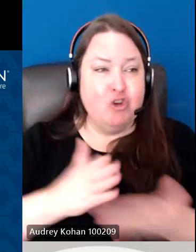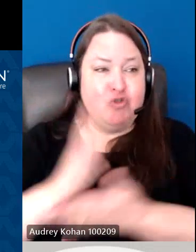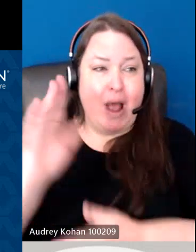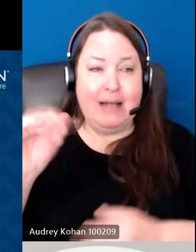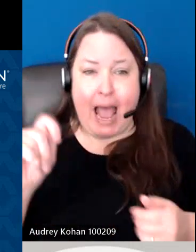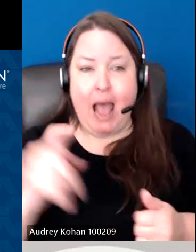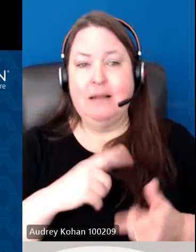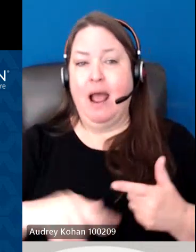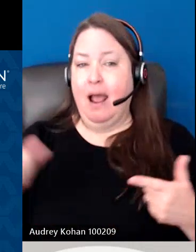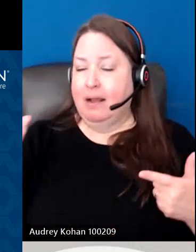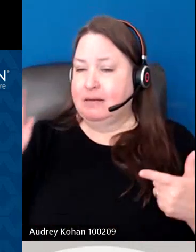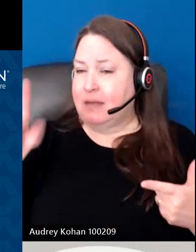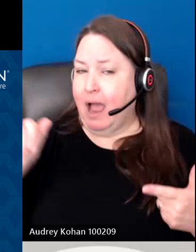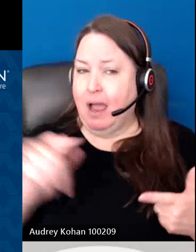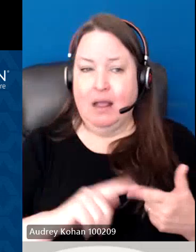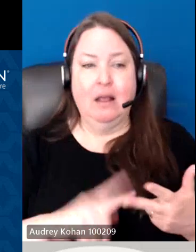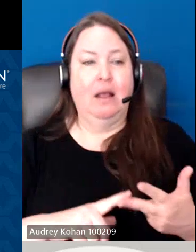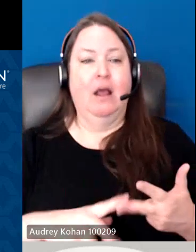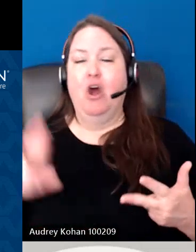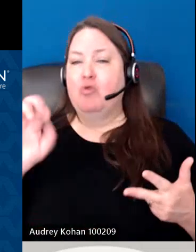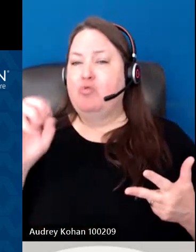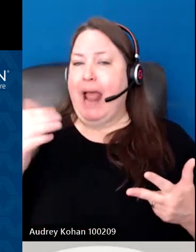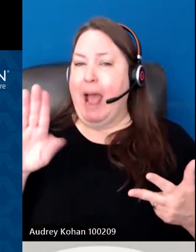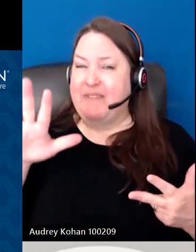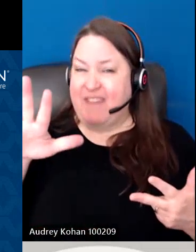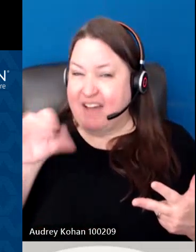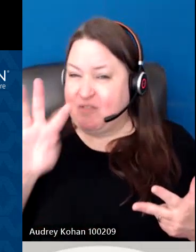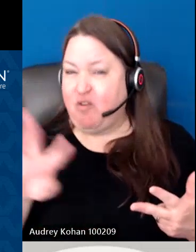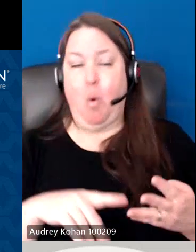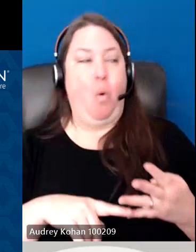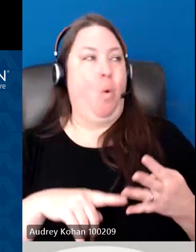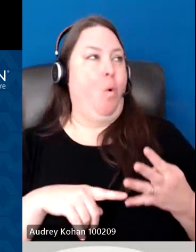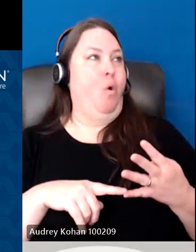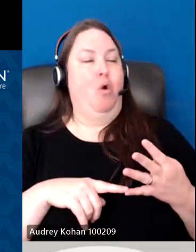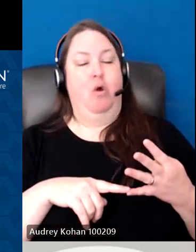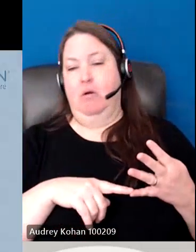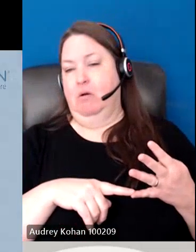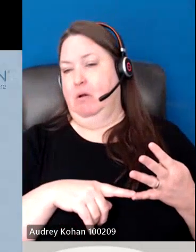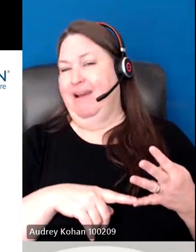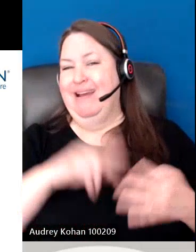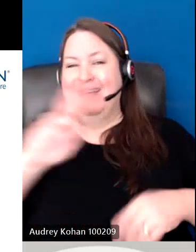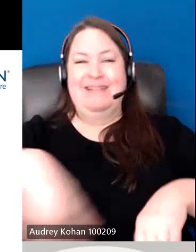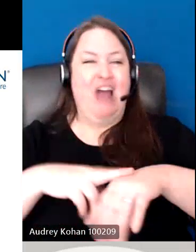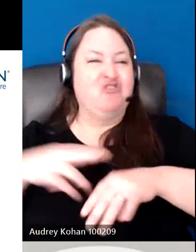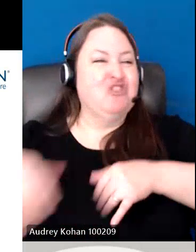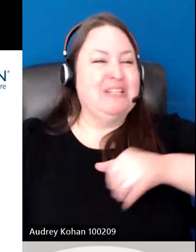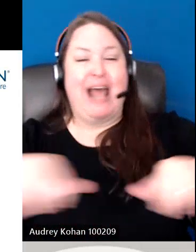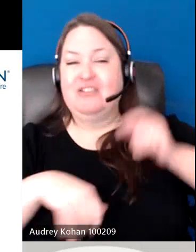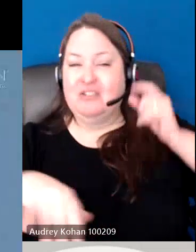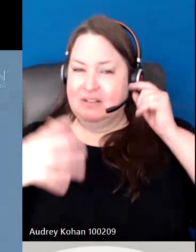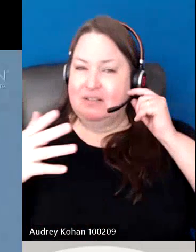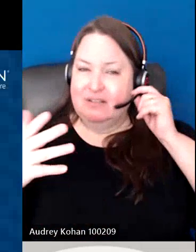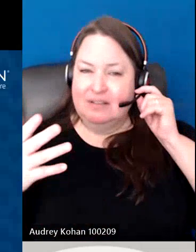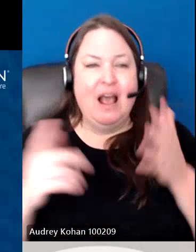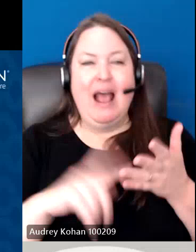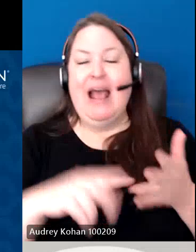disability uh the rehab 504 uh the um national standards the class standards the Hippa law the